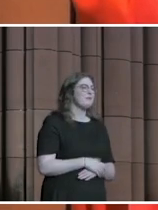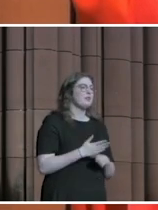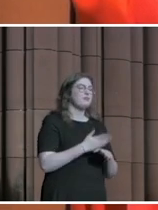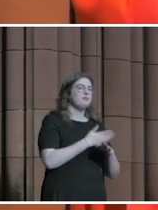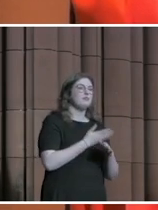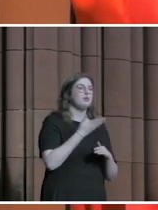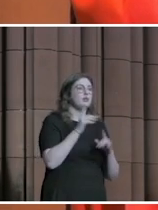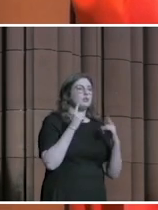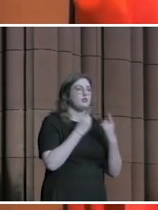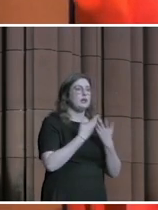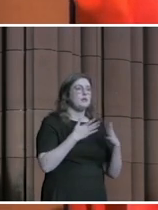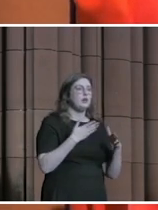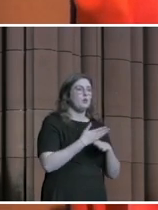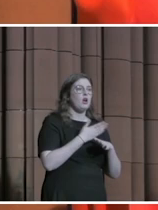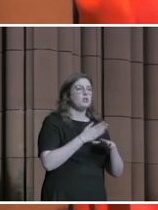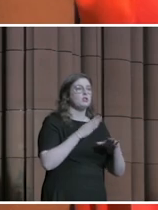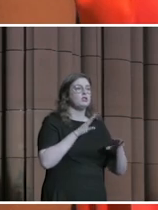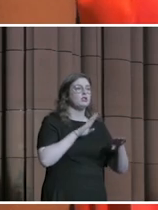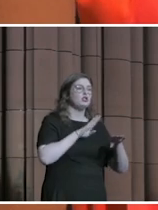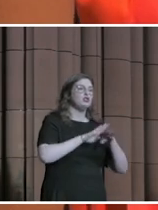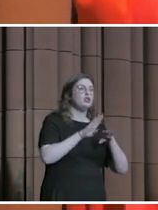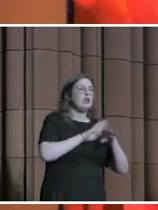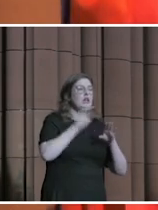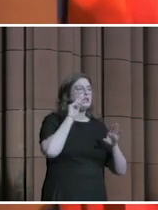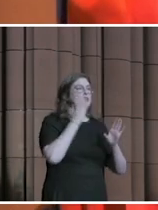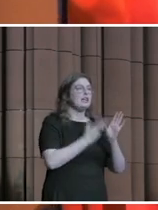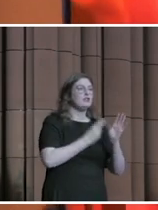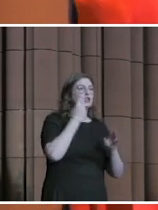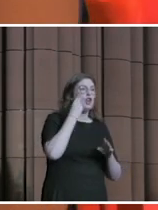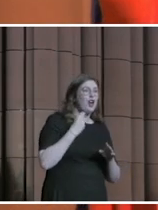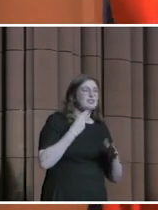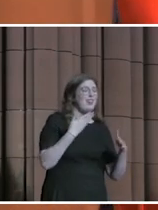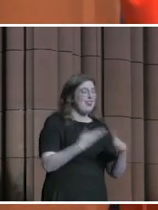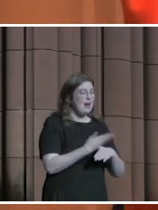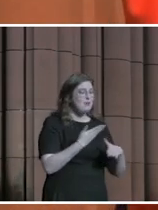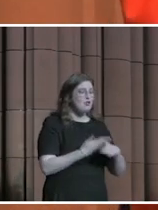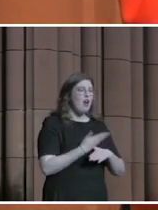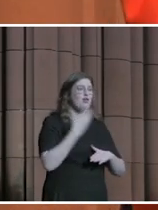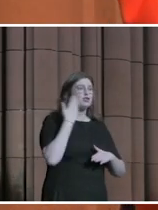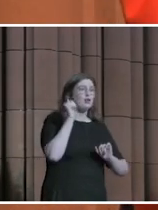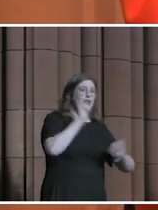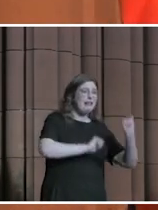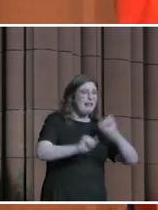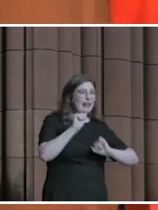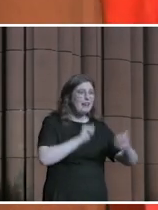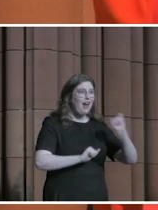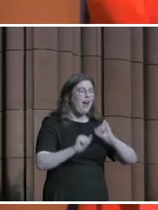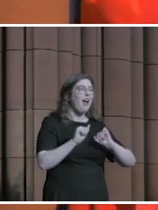I'd worked as a trainee psychiatric nurse, a labourer, a school cleaner, an auctioneer's assistant that was a very brief career move,